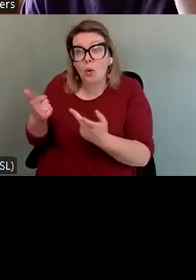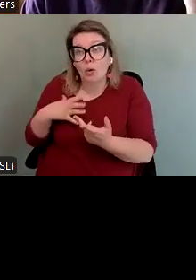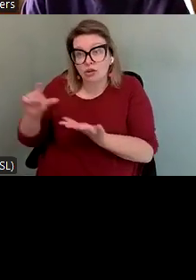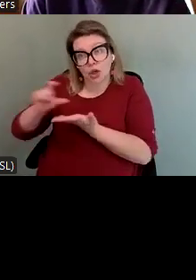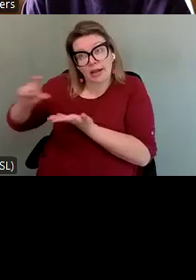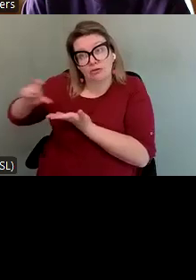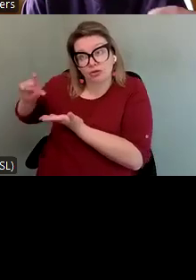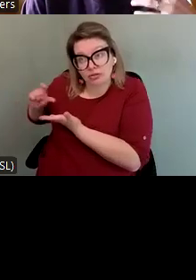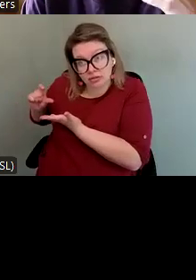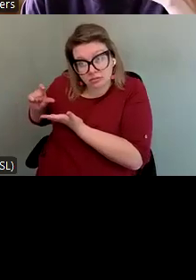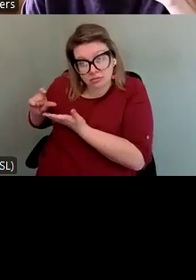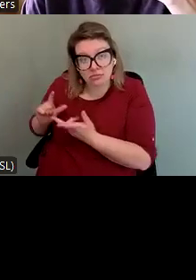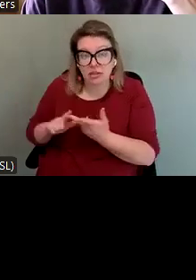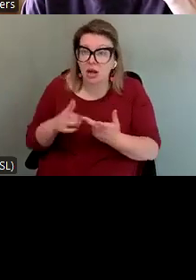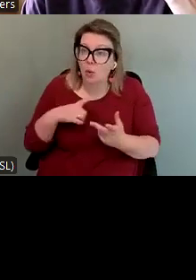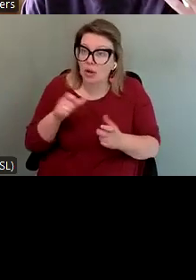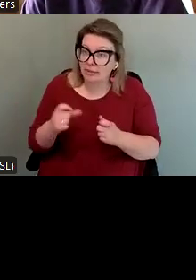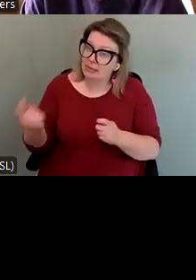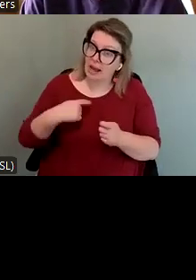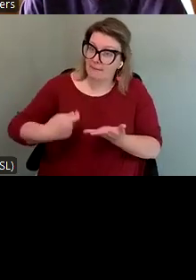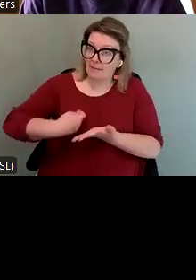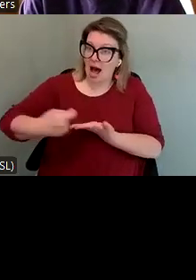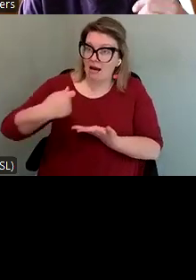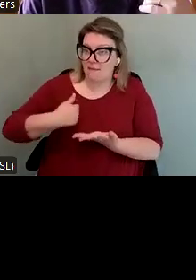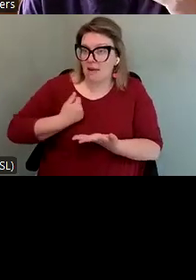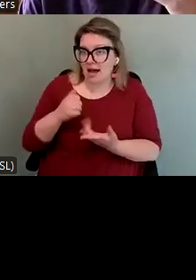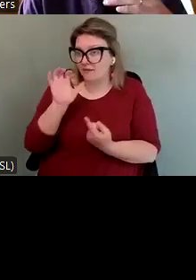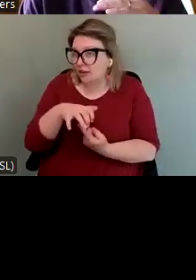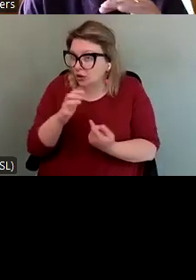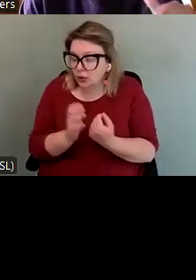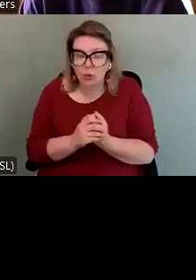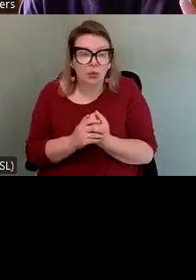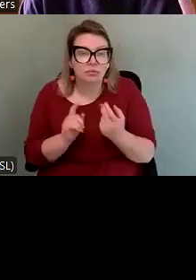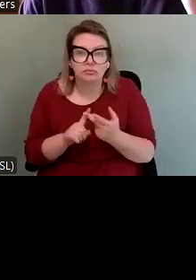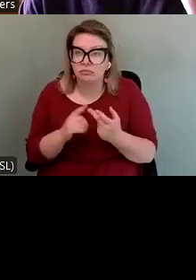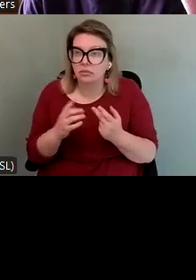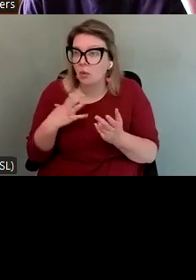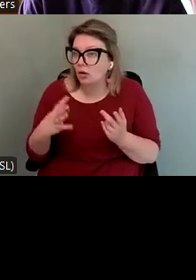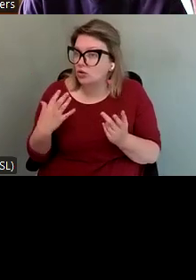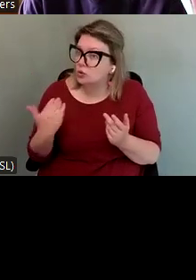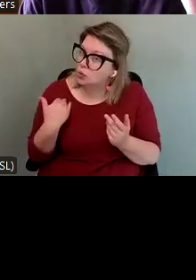venue hire, volunteer inquiries. It's varied across our sector.